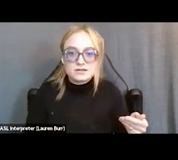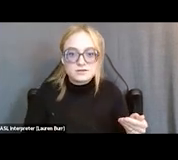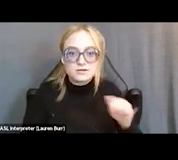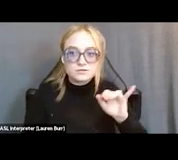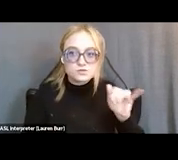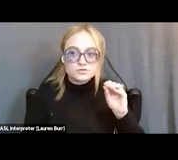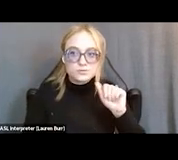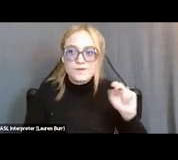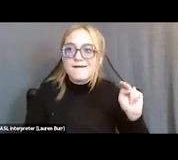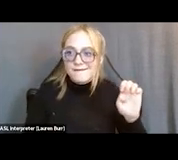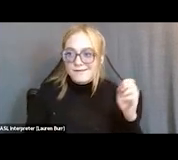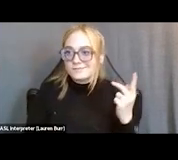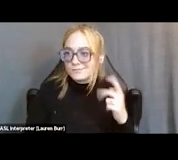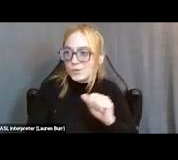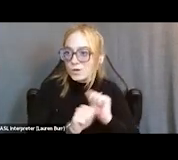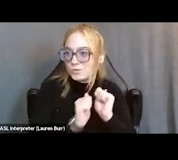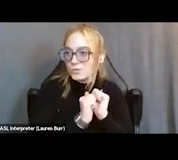We've been working together for about a year